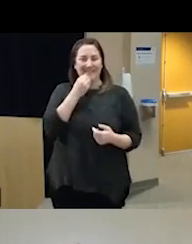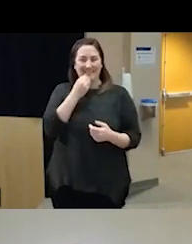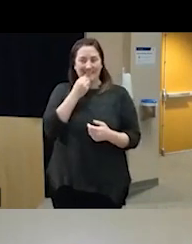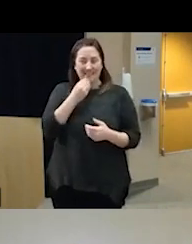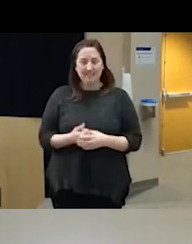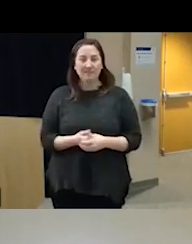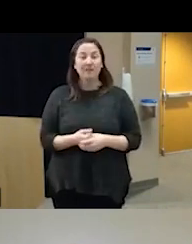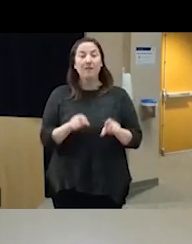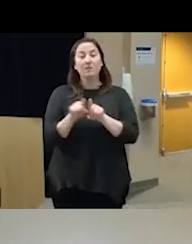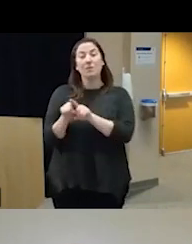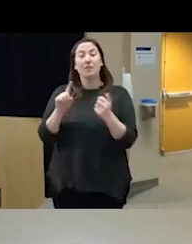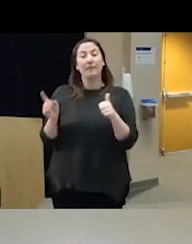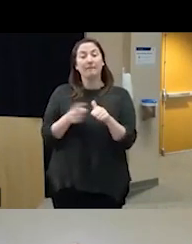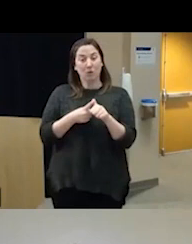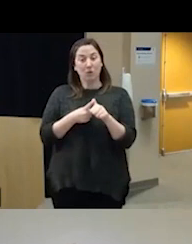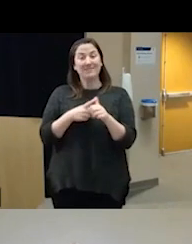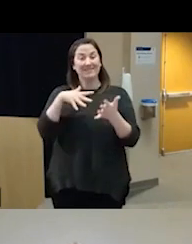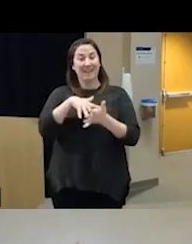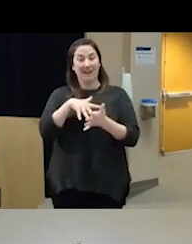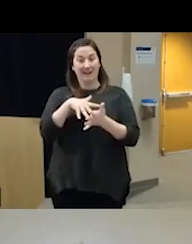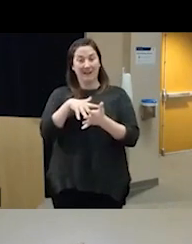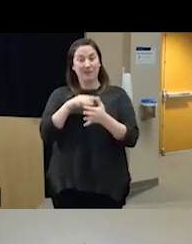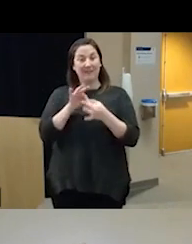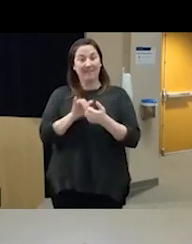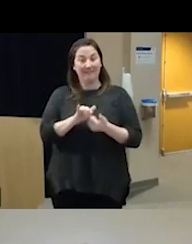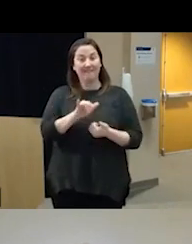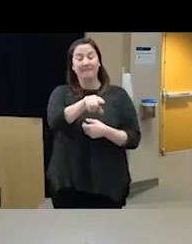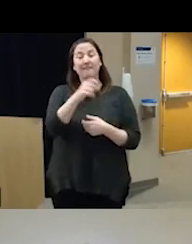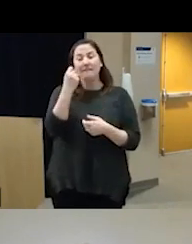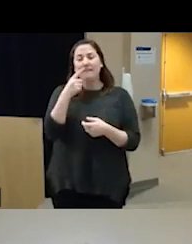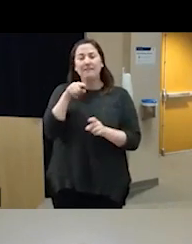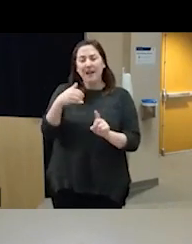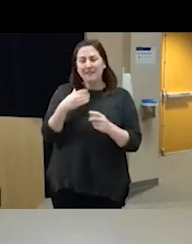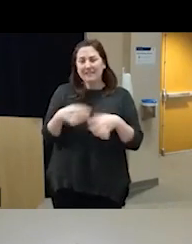And the first phase two study that we conducted there was a significant effects compared